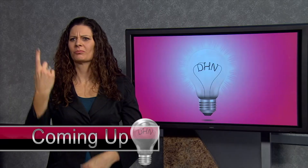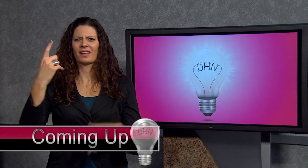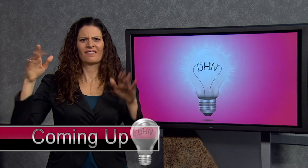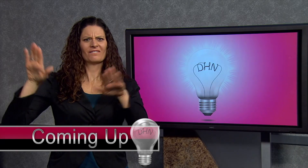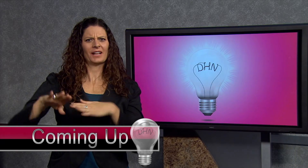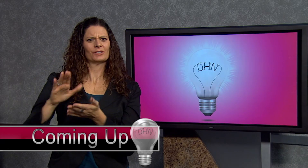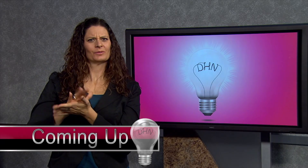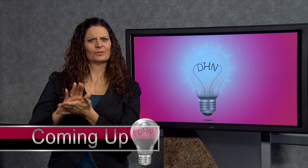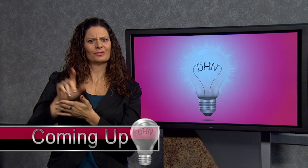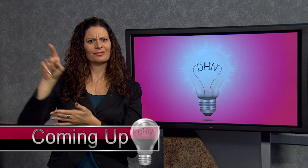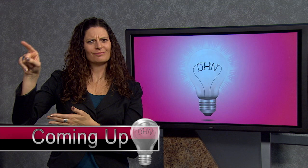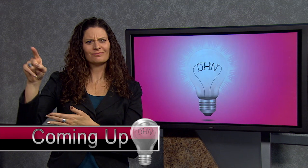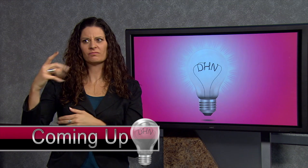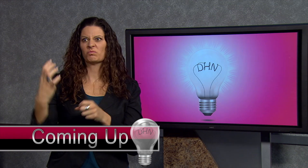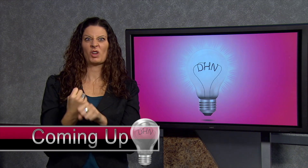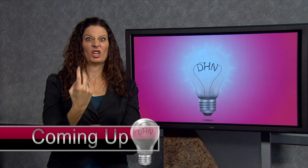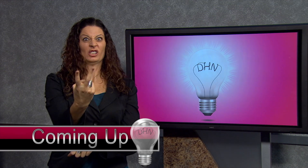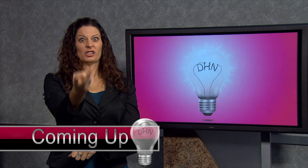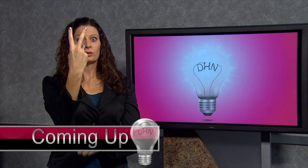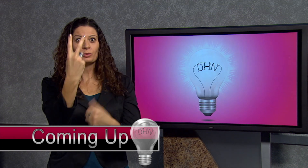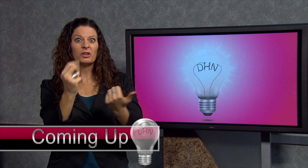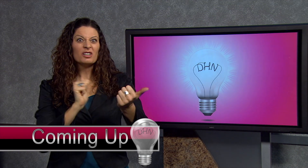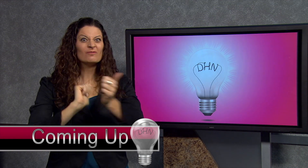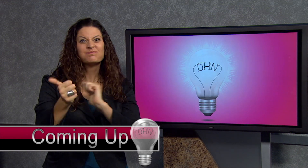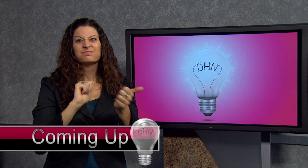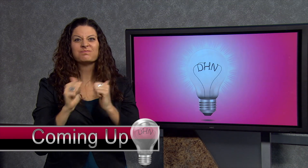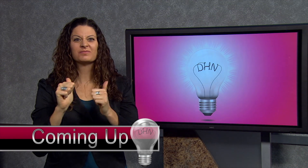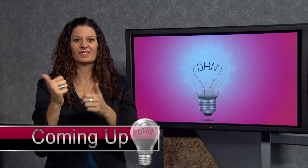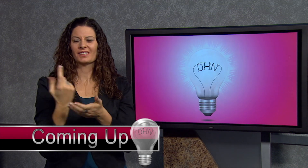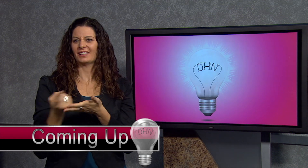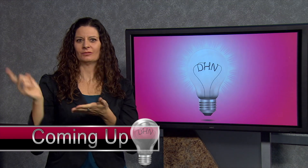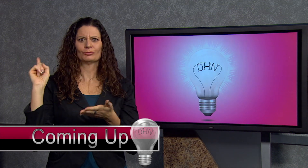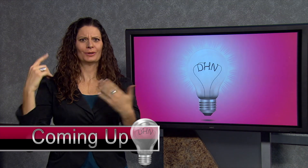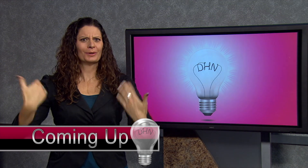AND WE'LL FILL YOU IN ON ONE VALLEY SCHOOL THAT HAD TWO WINS IN LAST WEEKS COMPETITION.